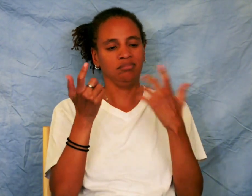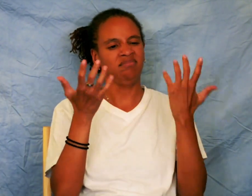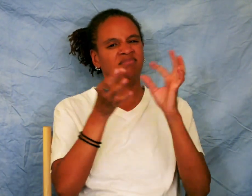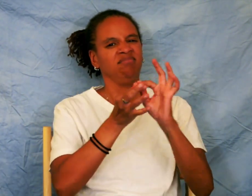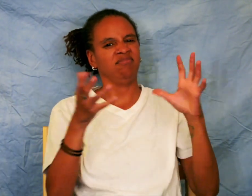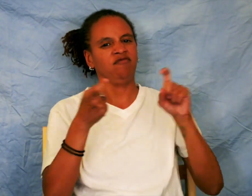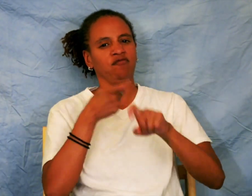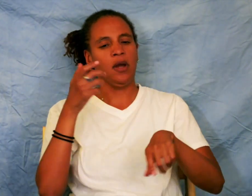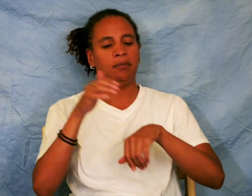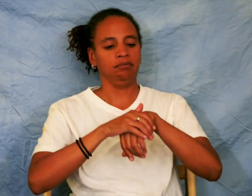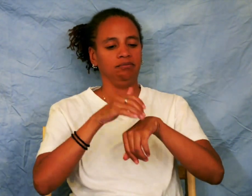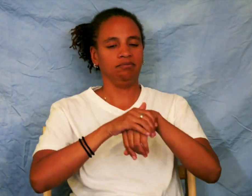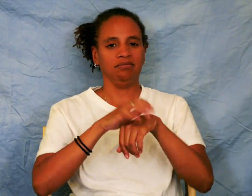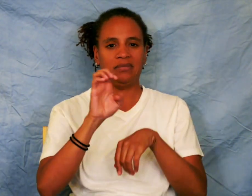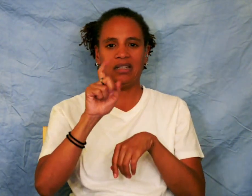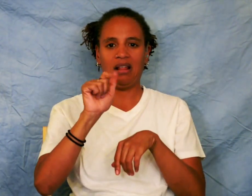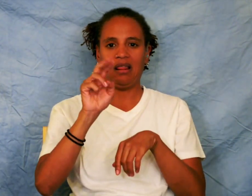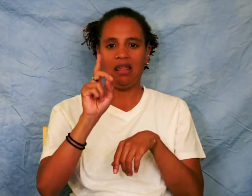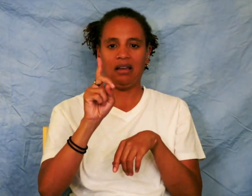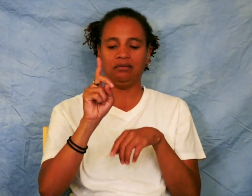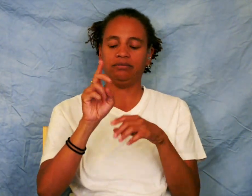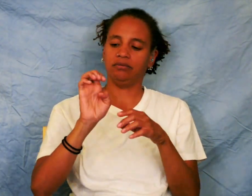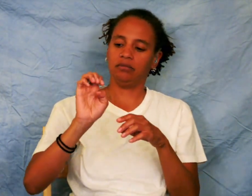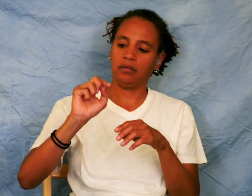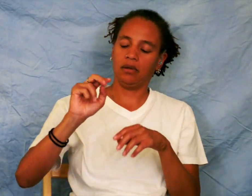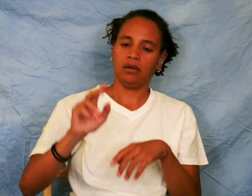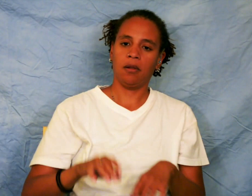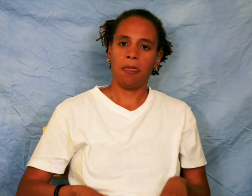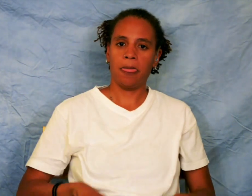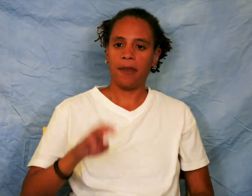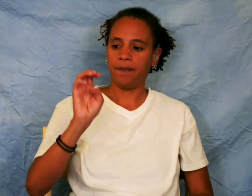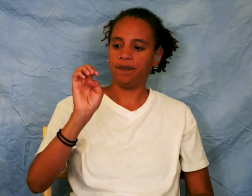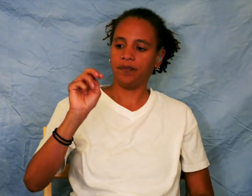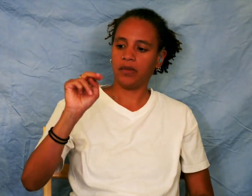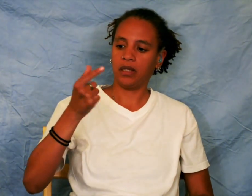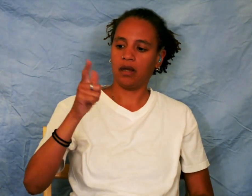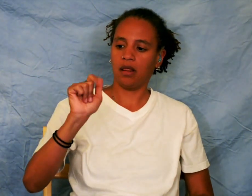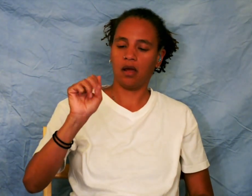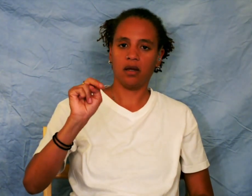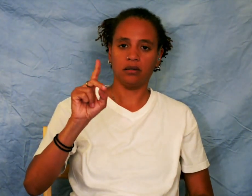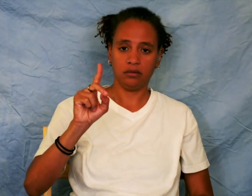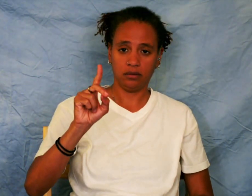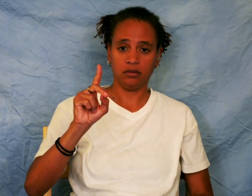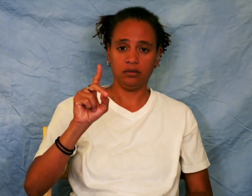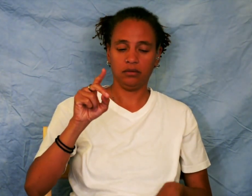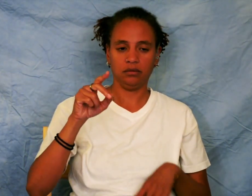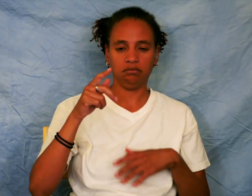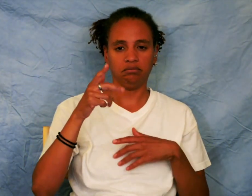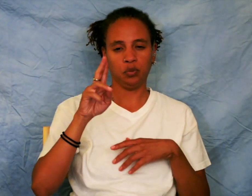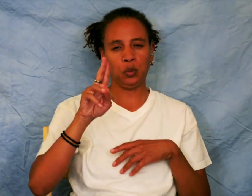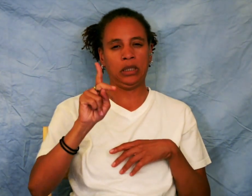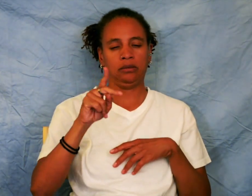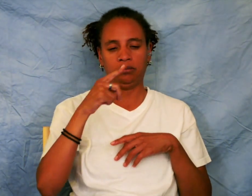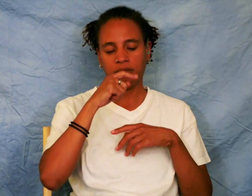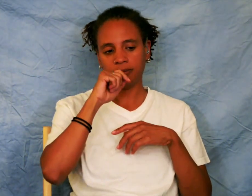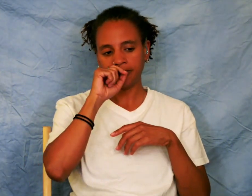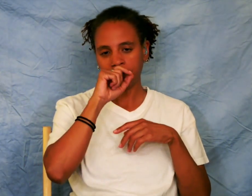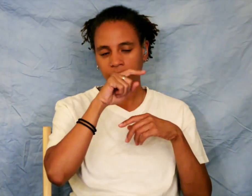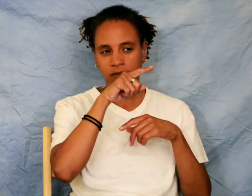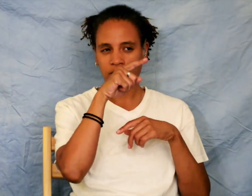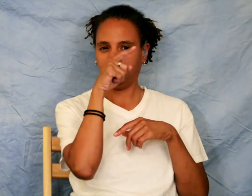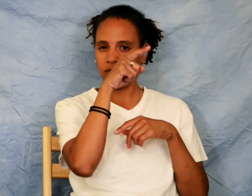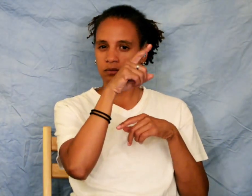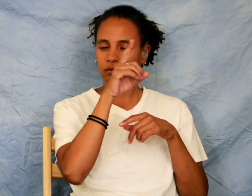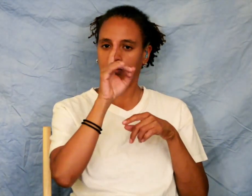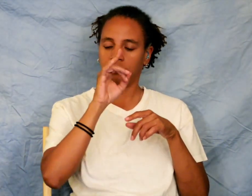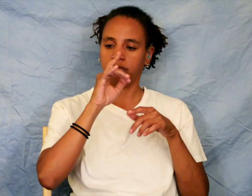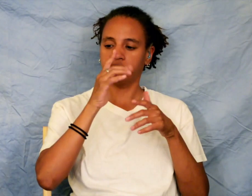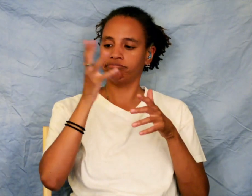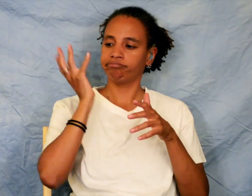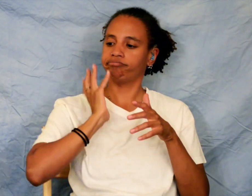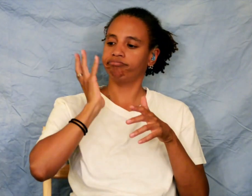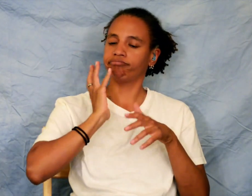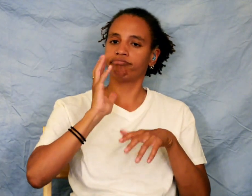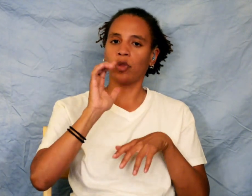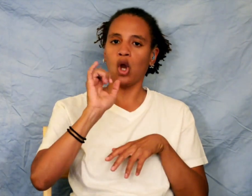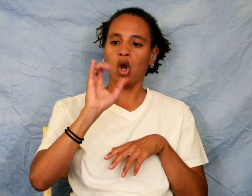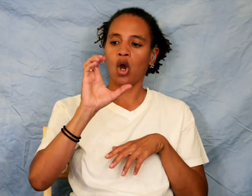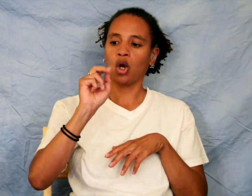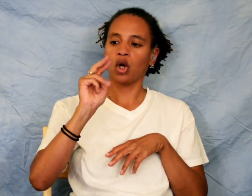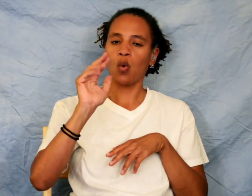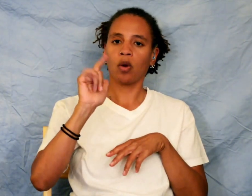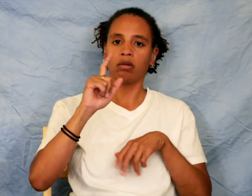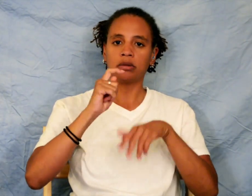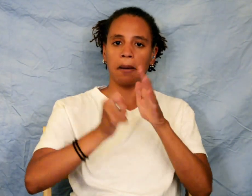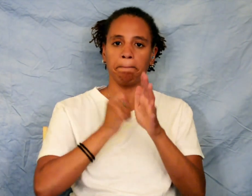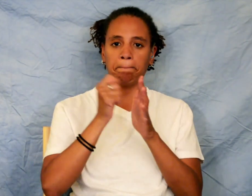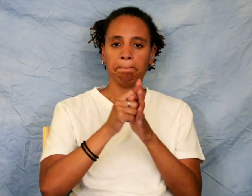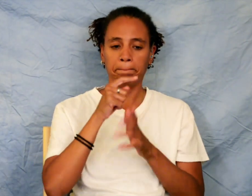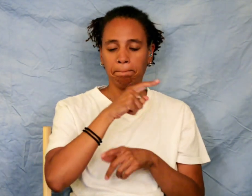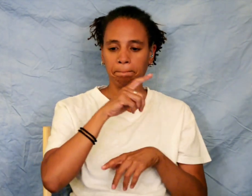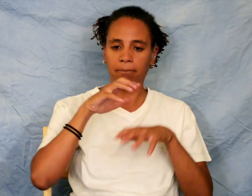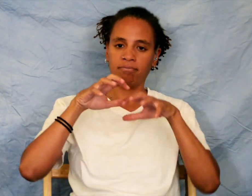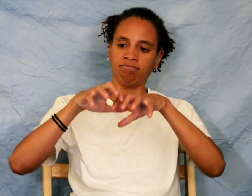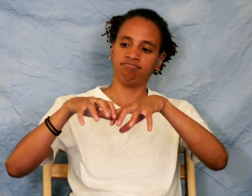celebrate their independence from England, or the UK. It was England that had colonized